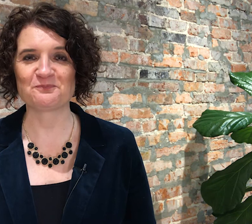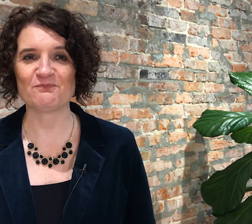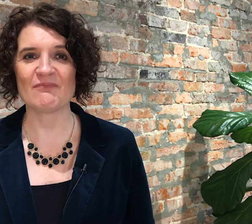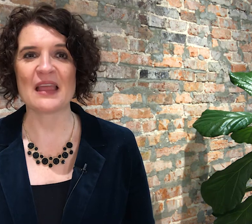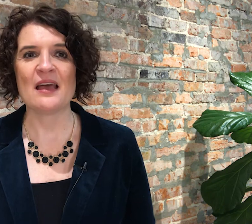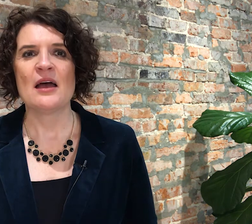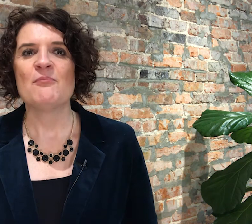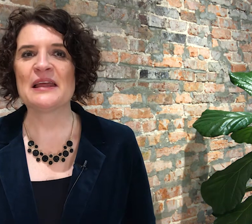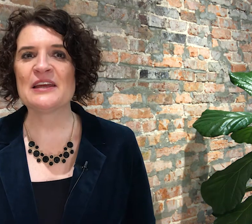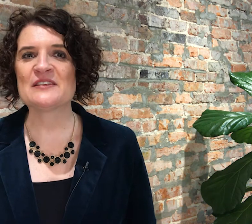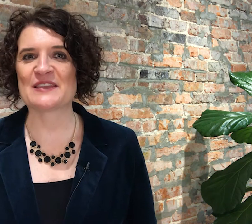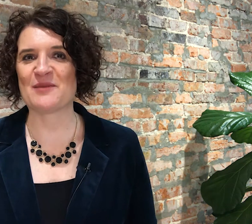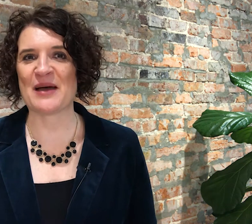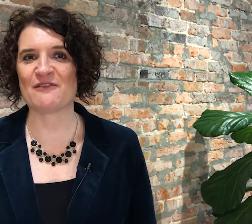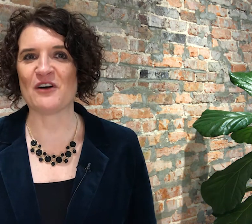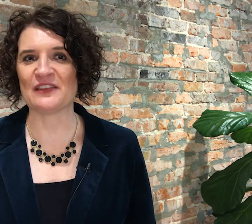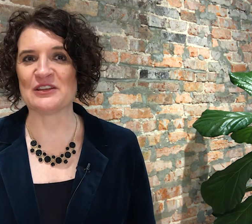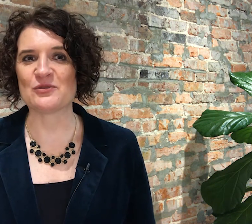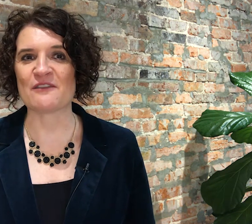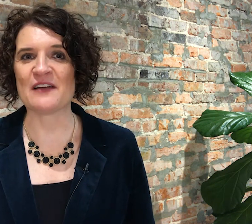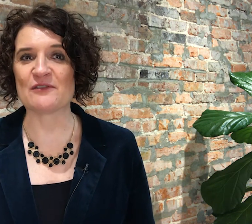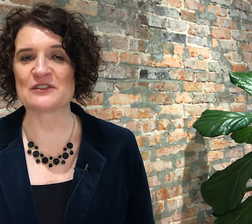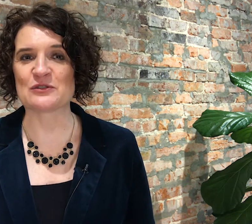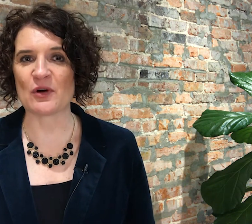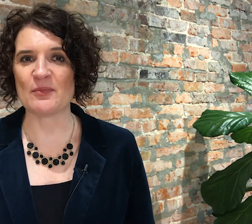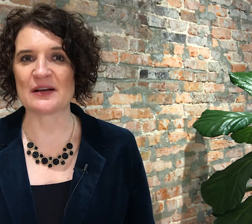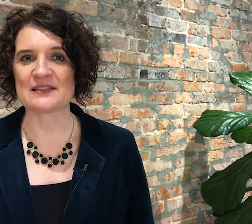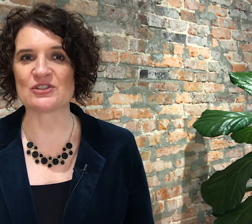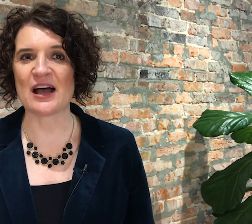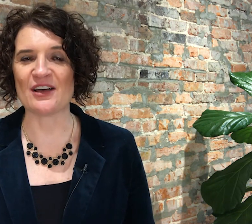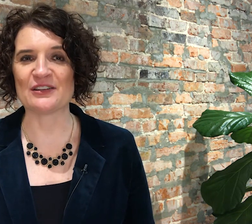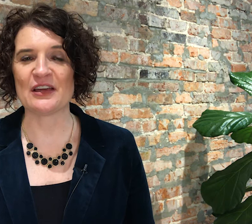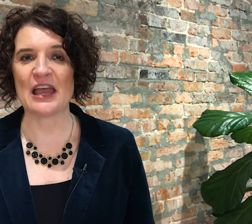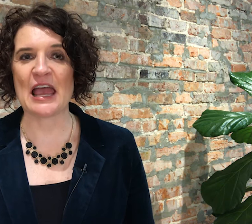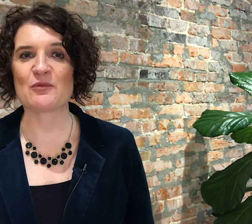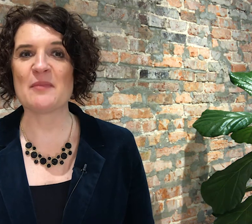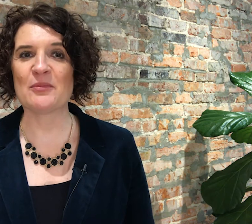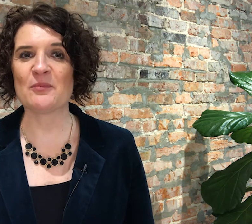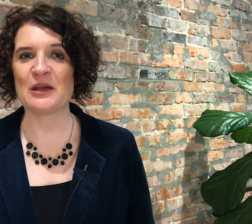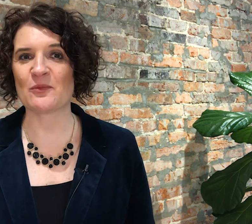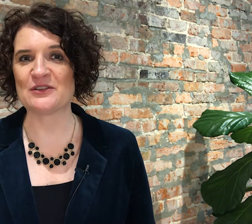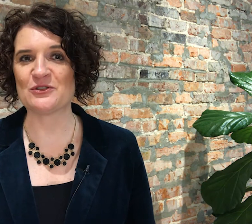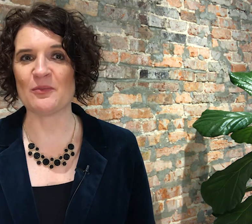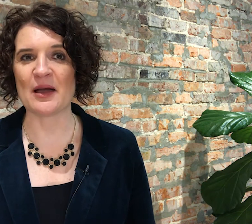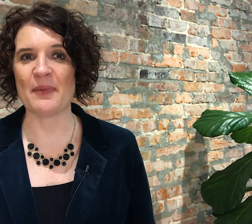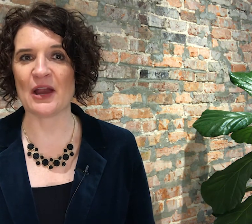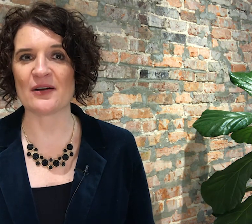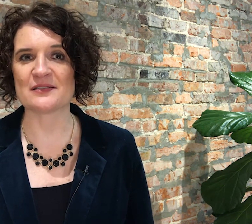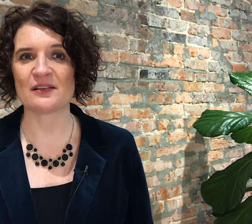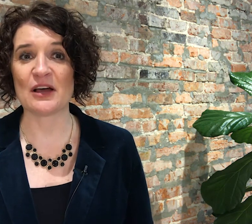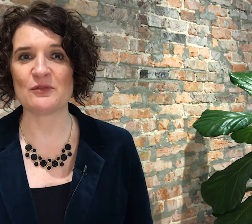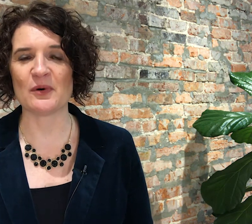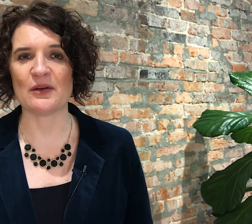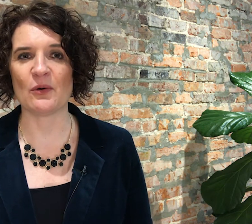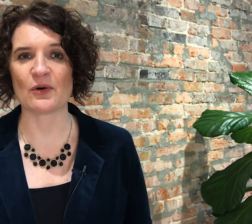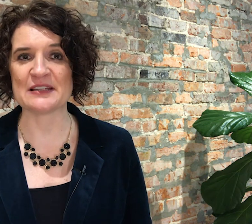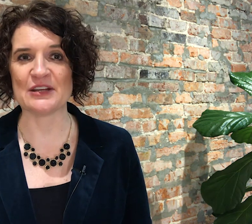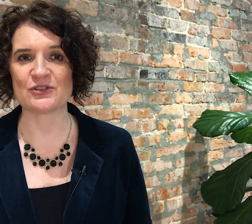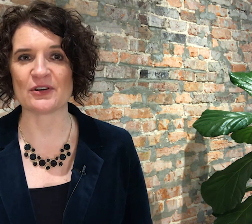Many of us think back fondly to our favorite storybook as a child and remember being read to by a parent, loved one or teacher.